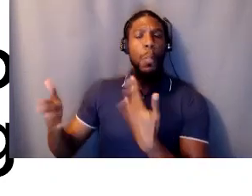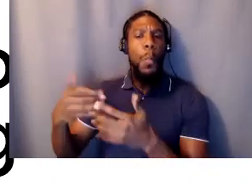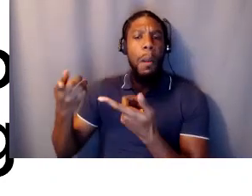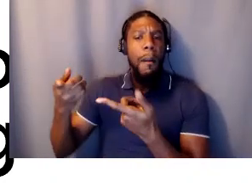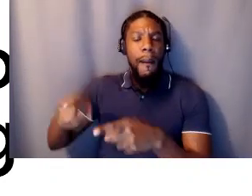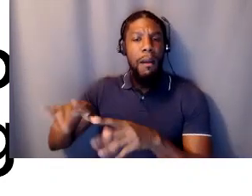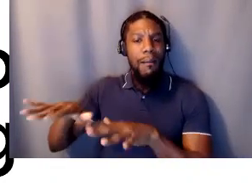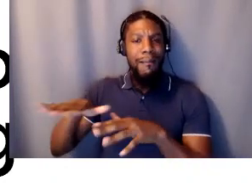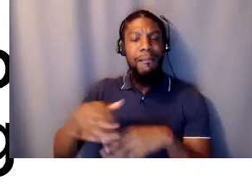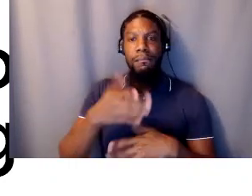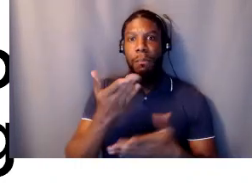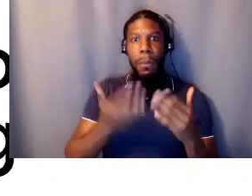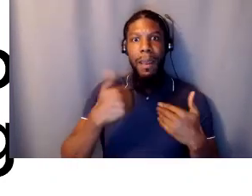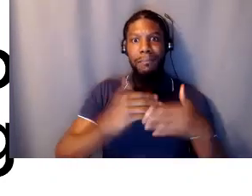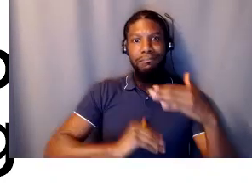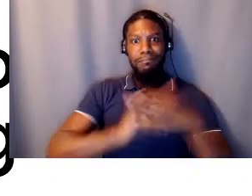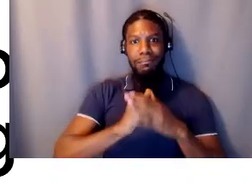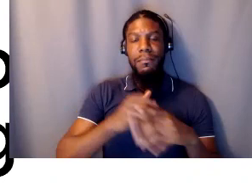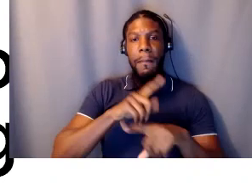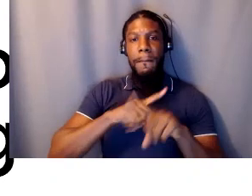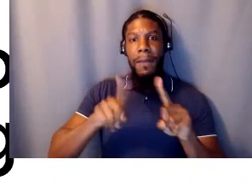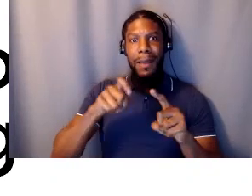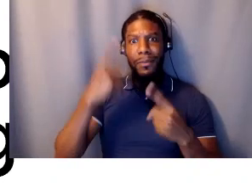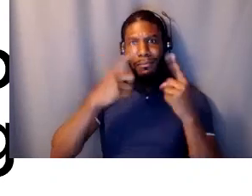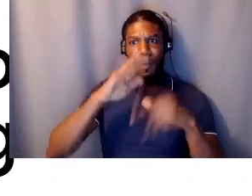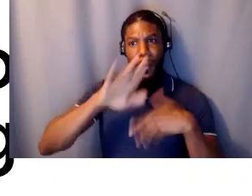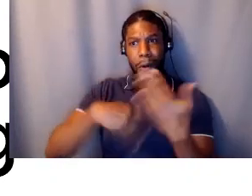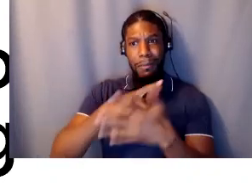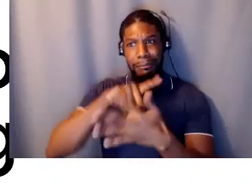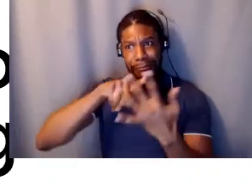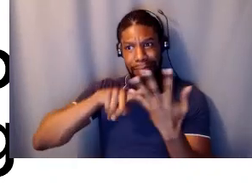It may be particularly helpful for certain populations,